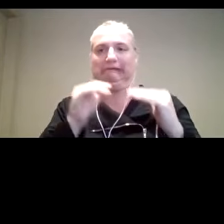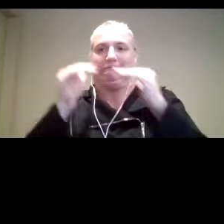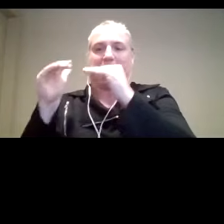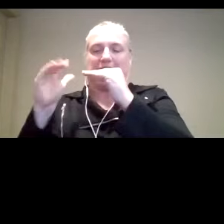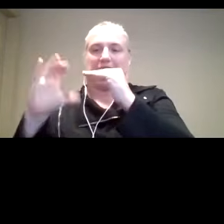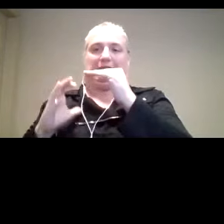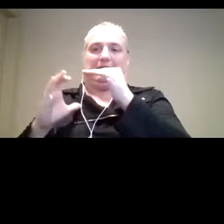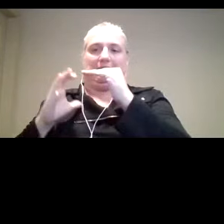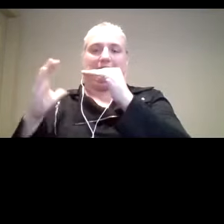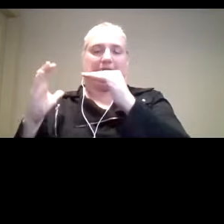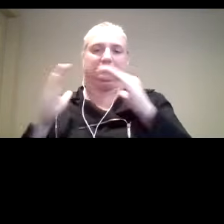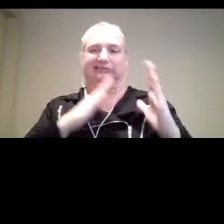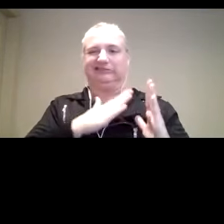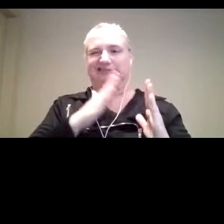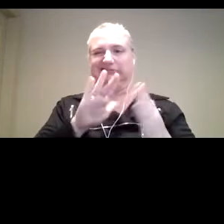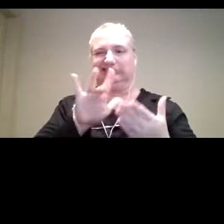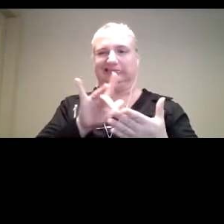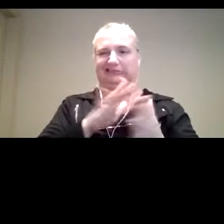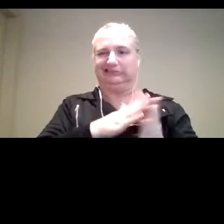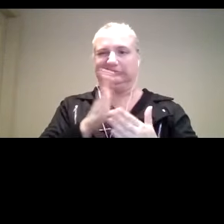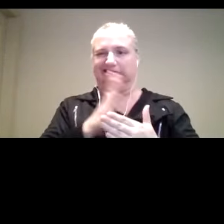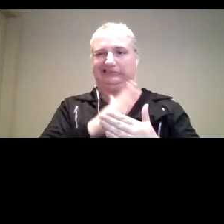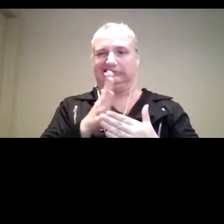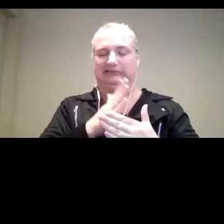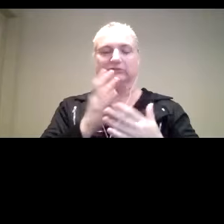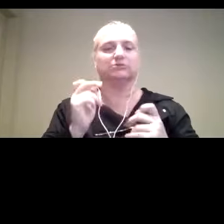So, a couple of case laws just to kinda illustrate this point.